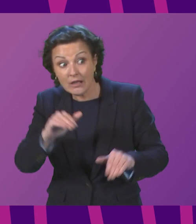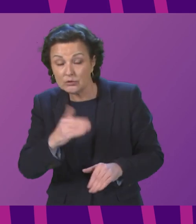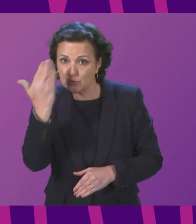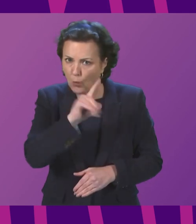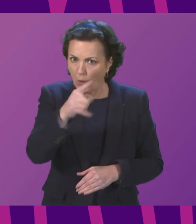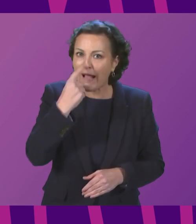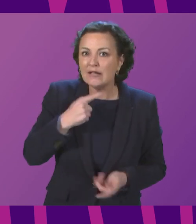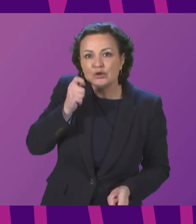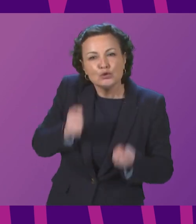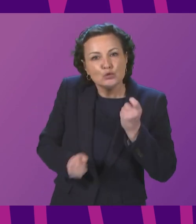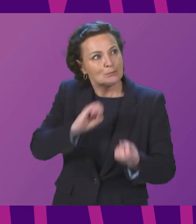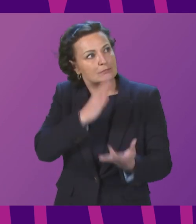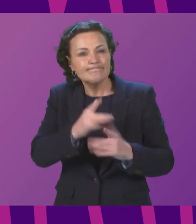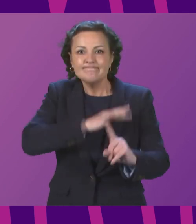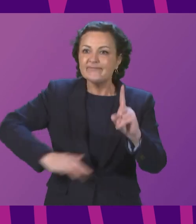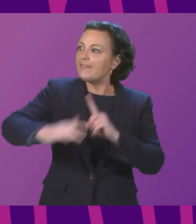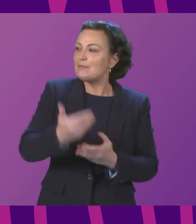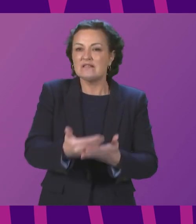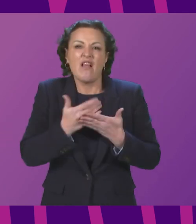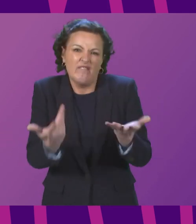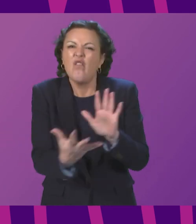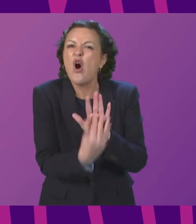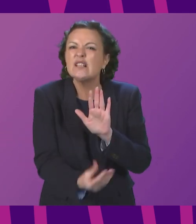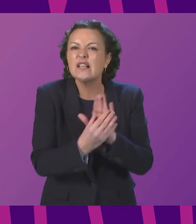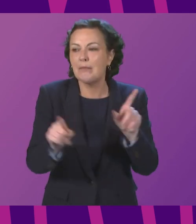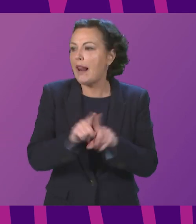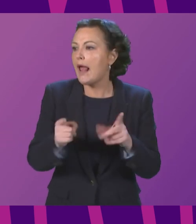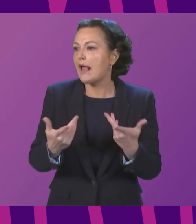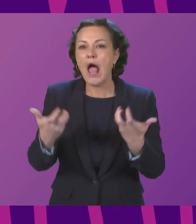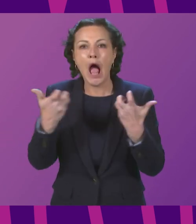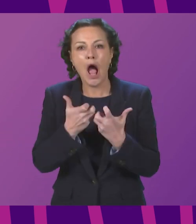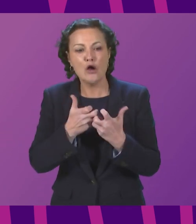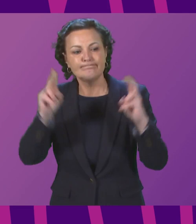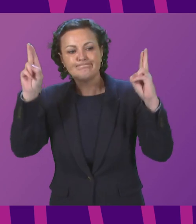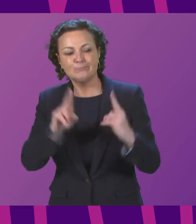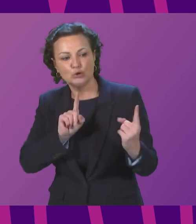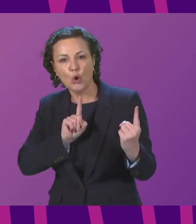their environments as safe as possible. It provided advice on, for example, minimising,